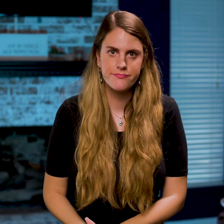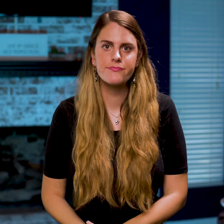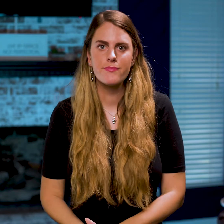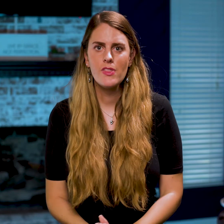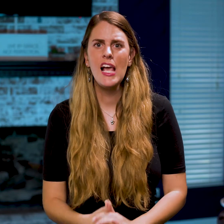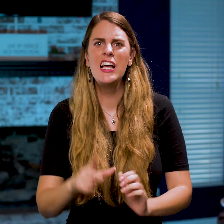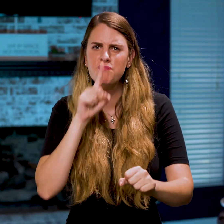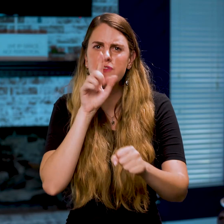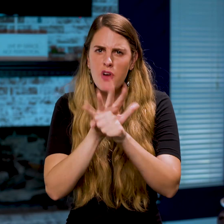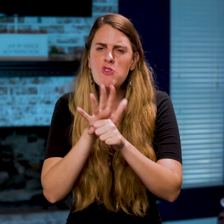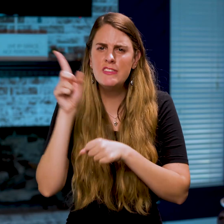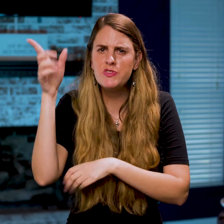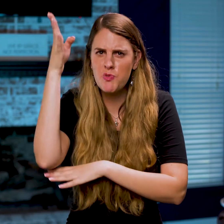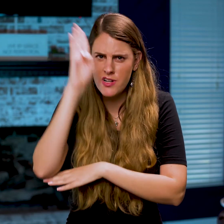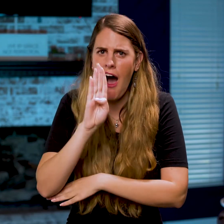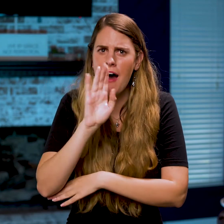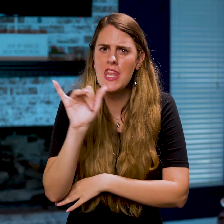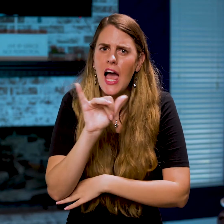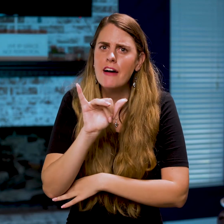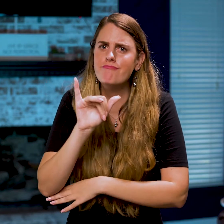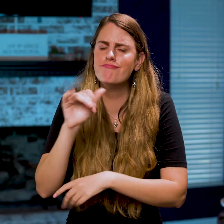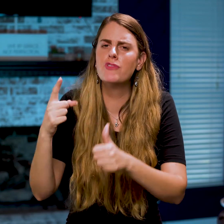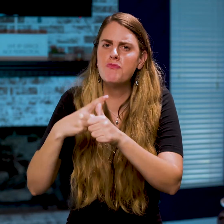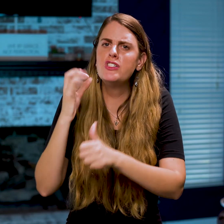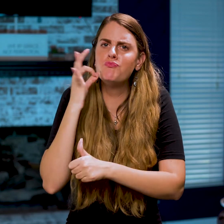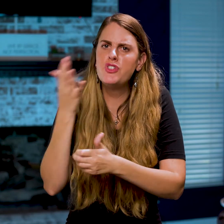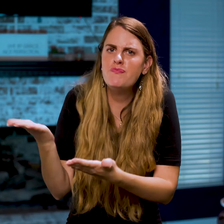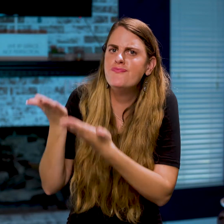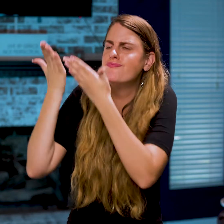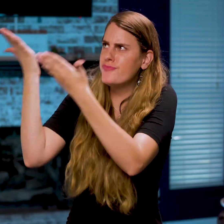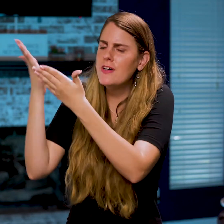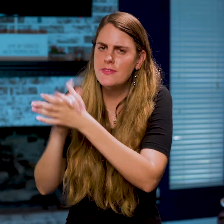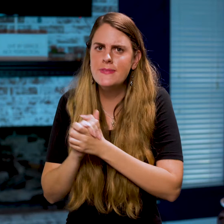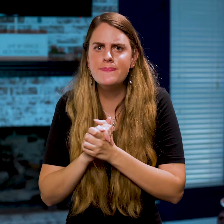it’s devoted to God like a firstfruits offering.